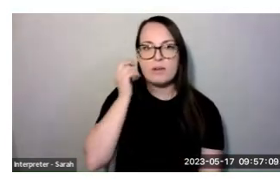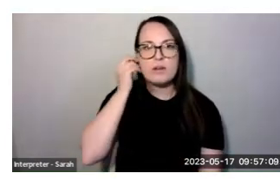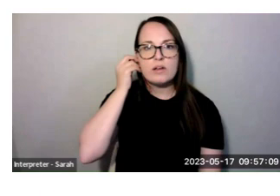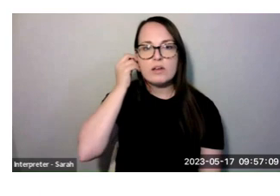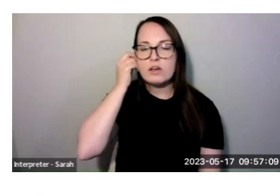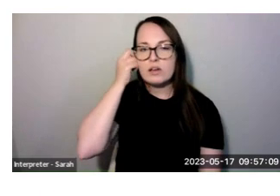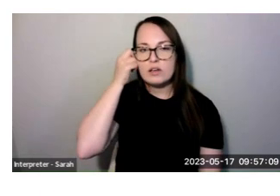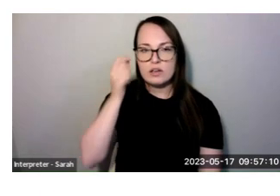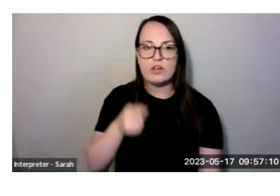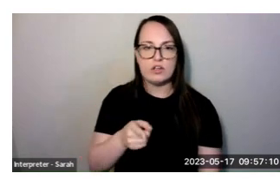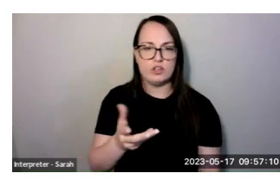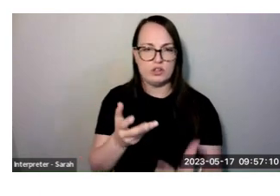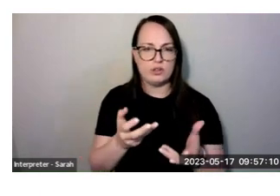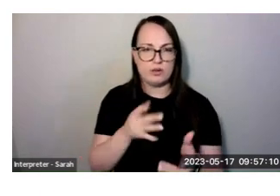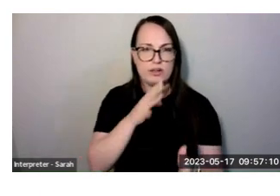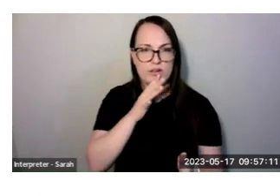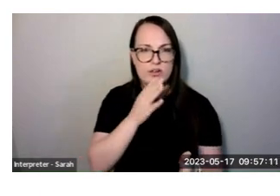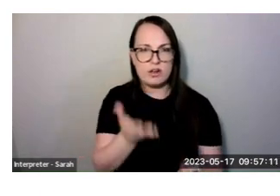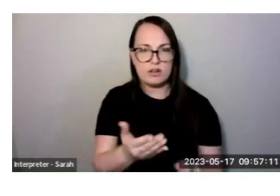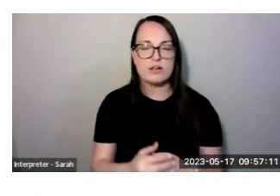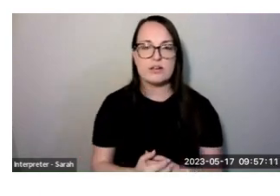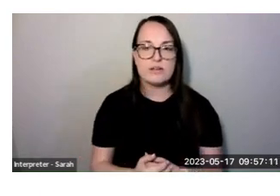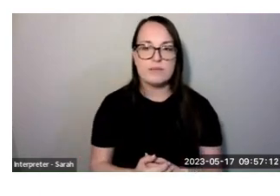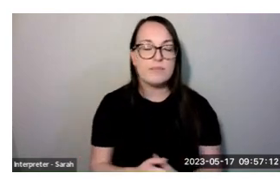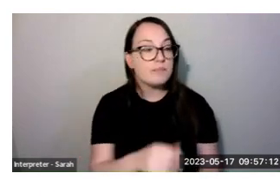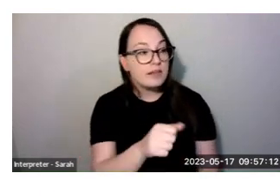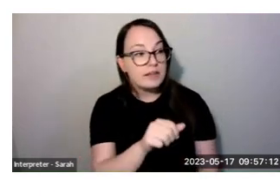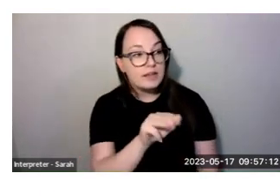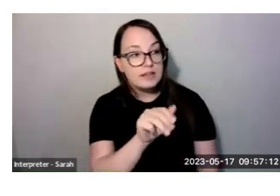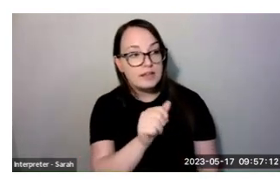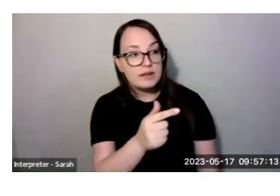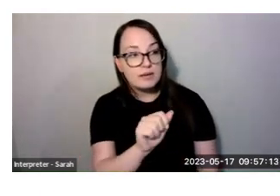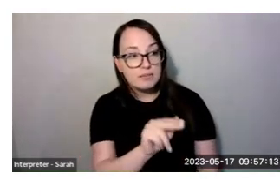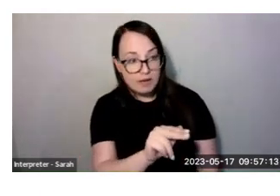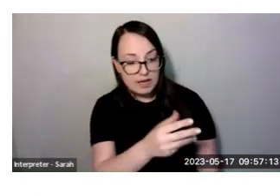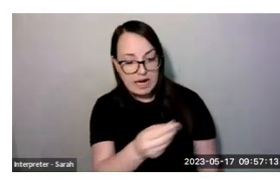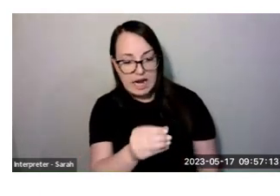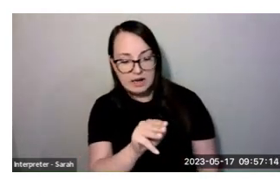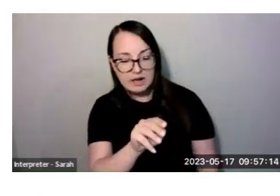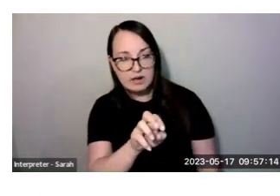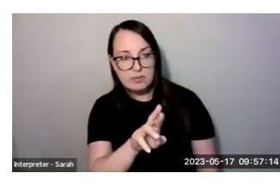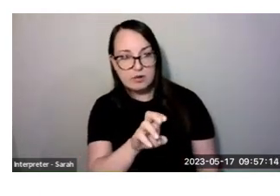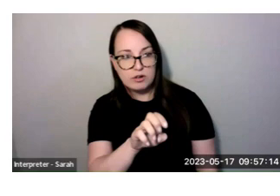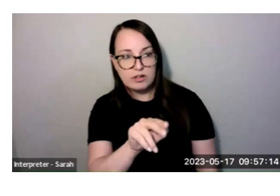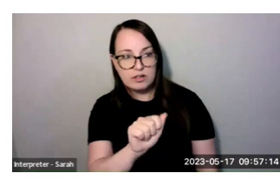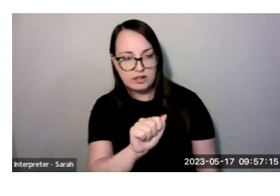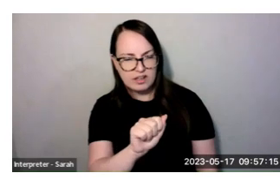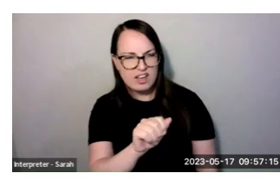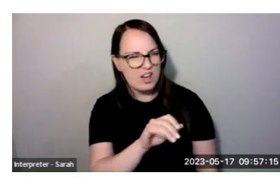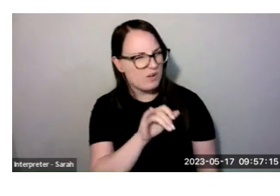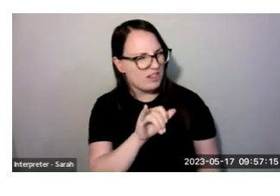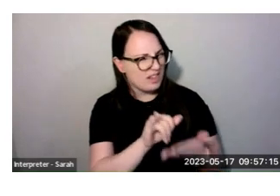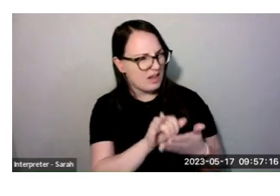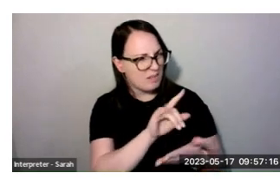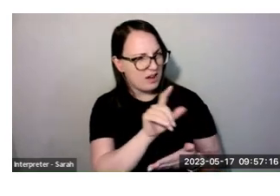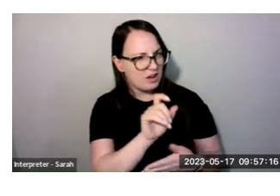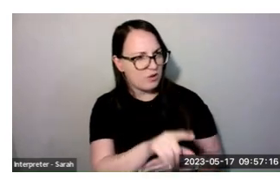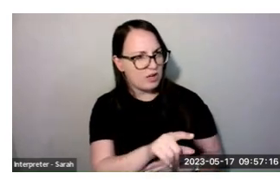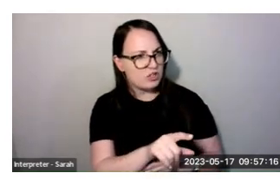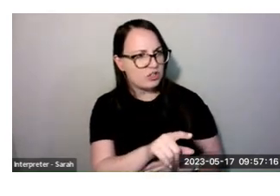Judith, you un-muted yourself. Would you like to -- Judith: Yes, thank you.